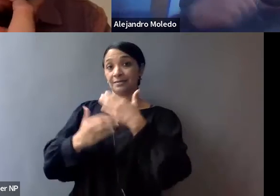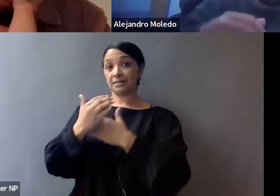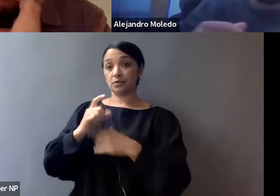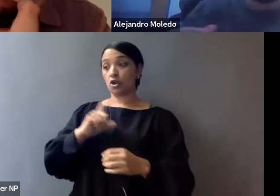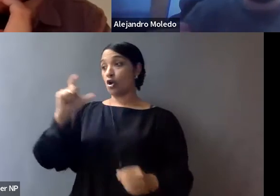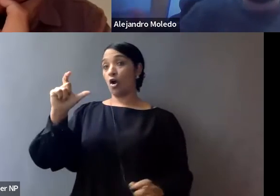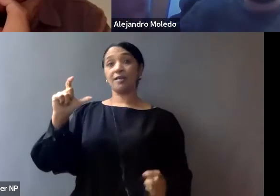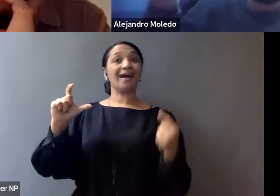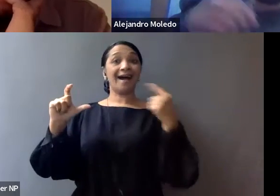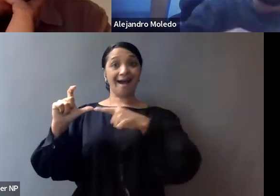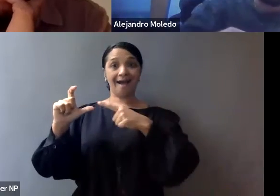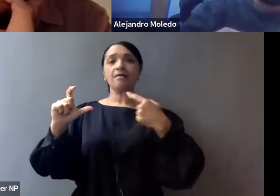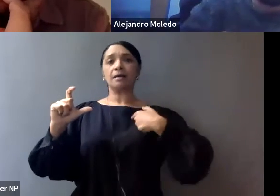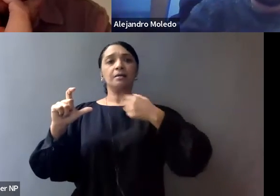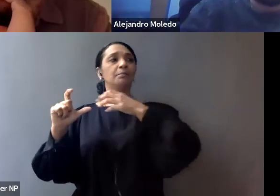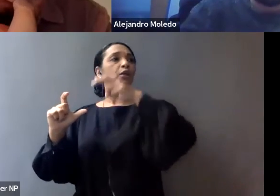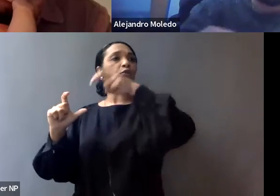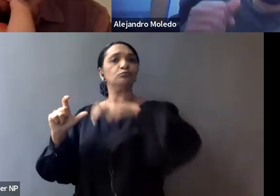traveling to a member state